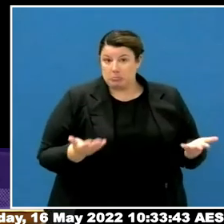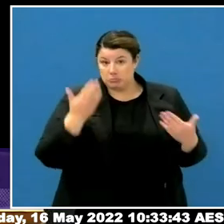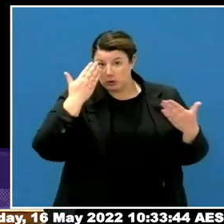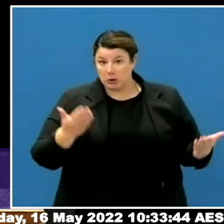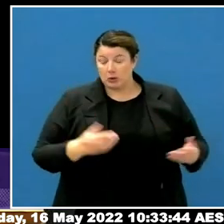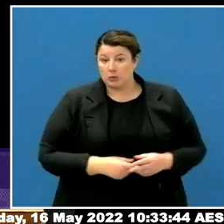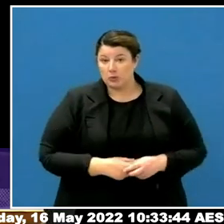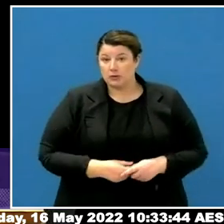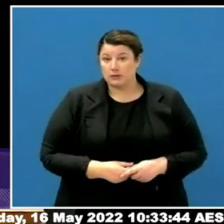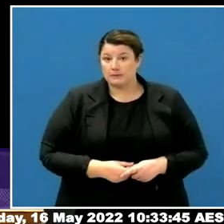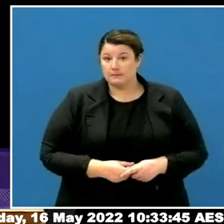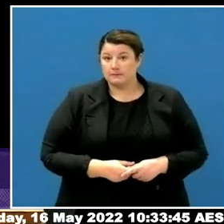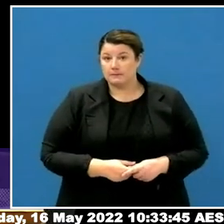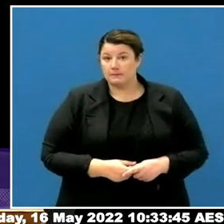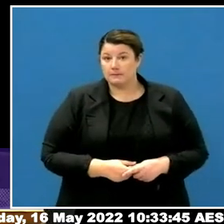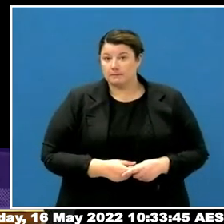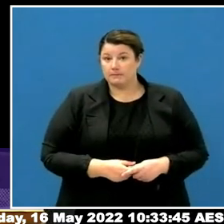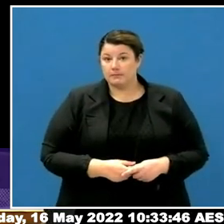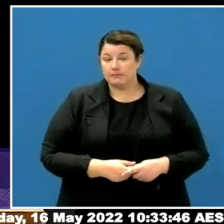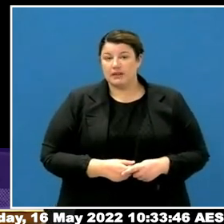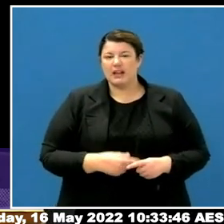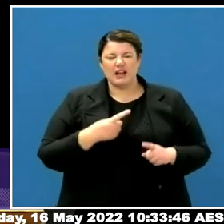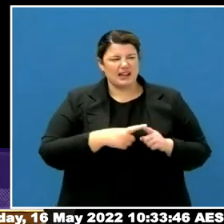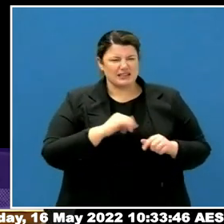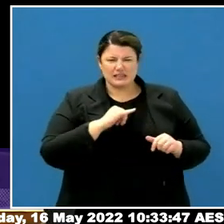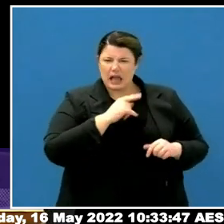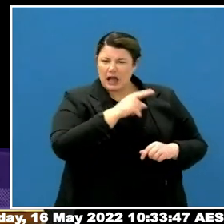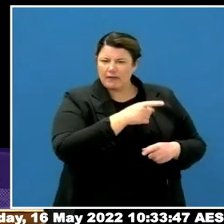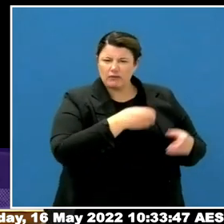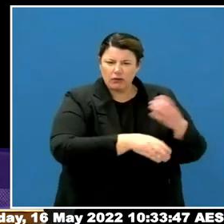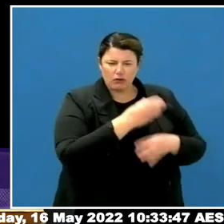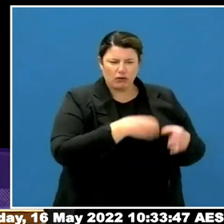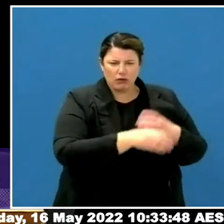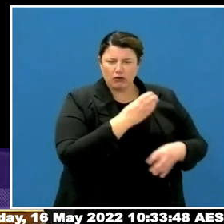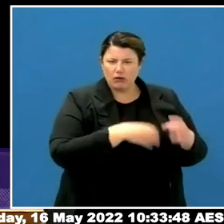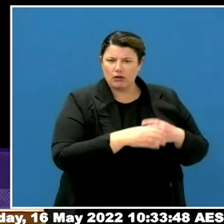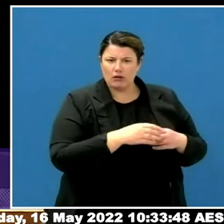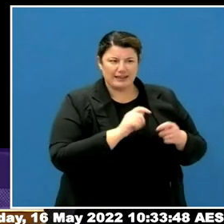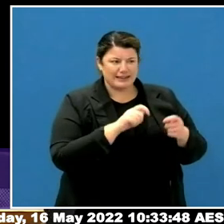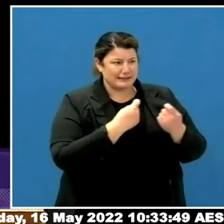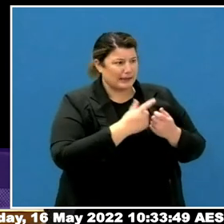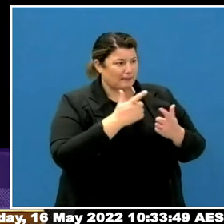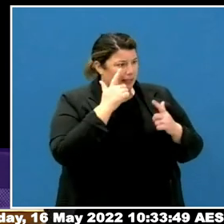She will also describe how the turnover of staff, particularly of Team Leaders, had a